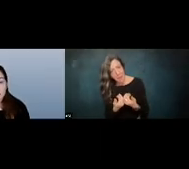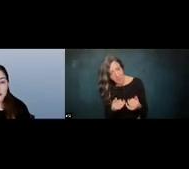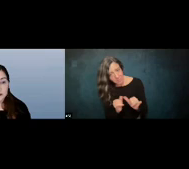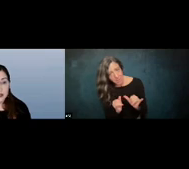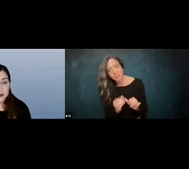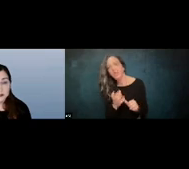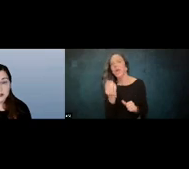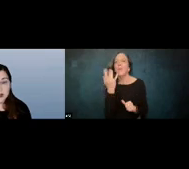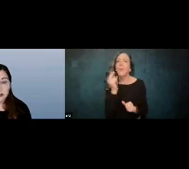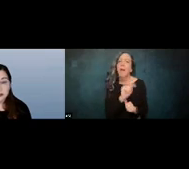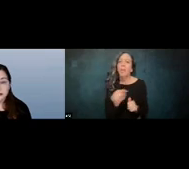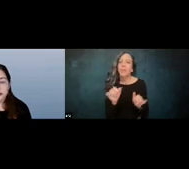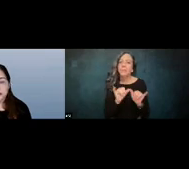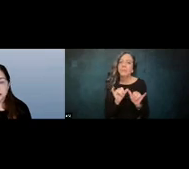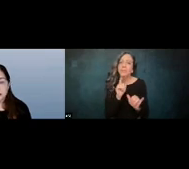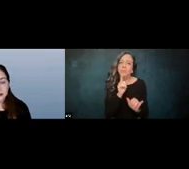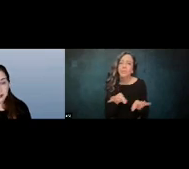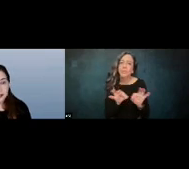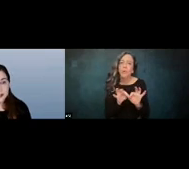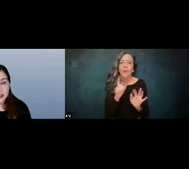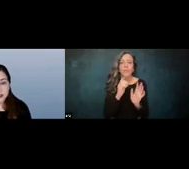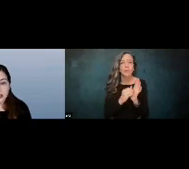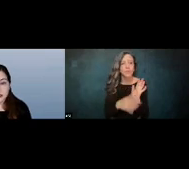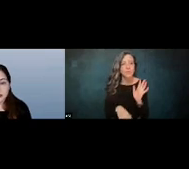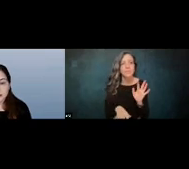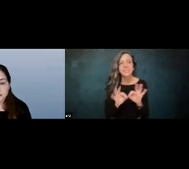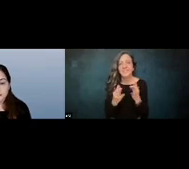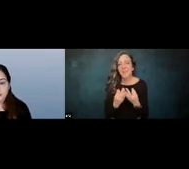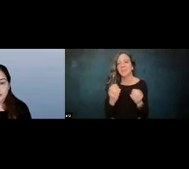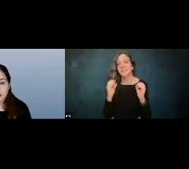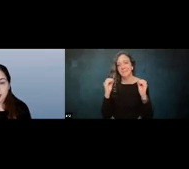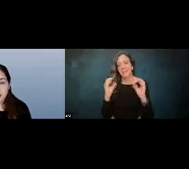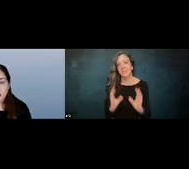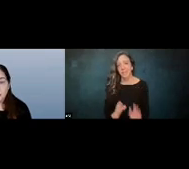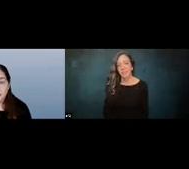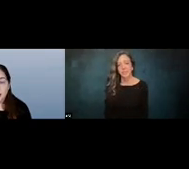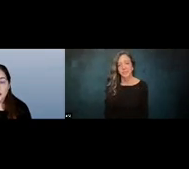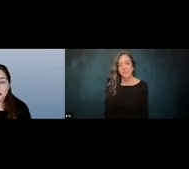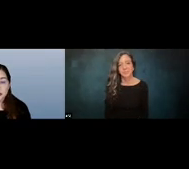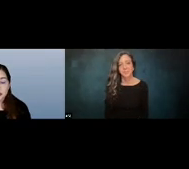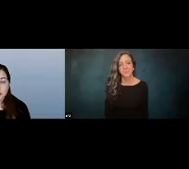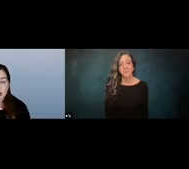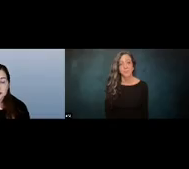and why those measurements matter for students, families, and educators. We will also share